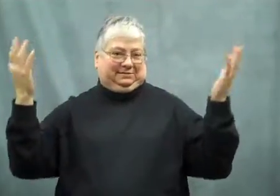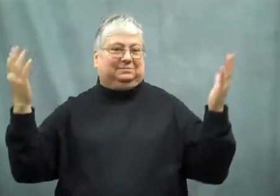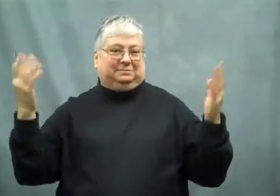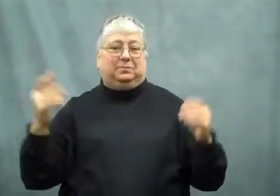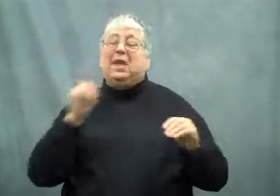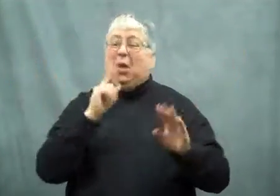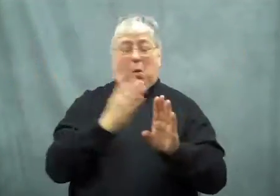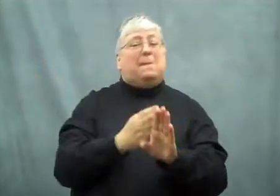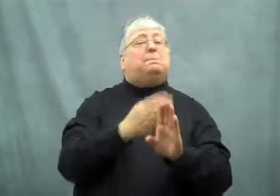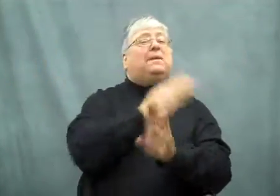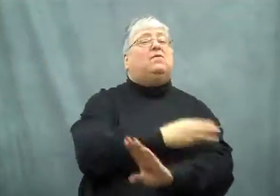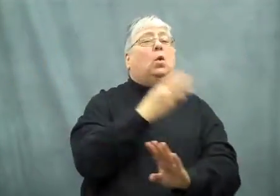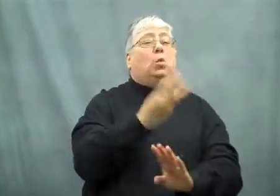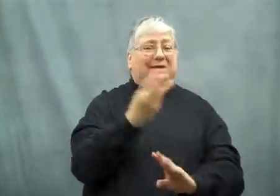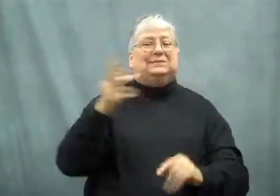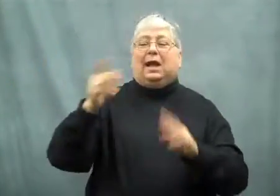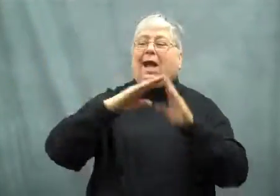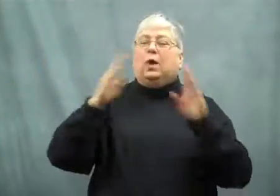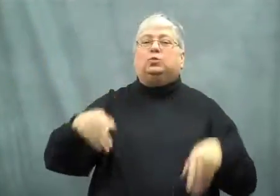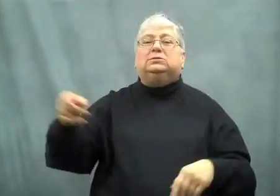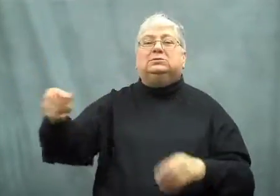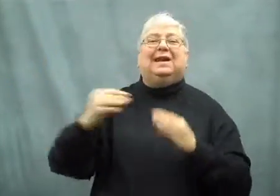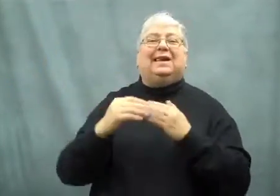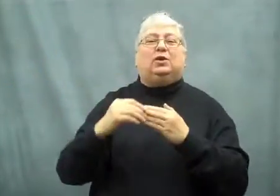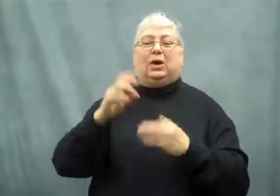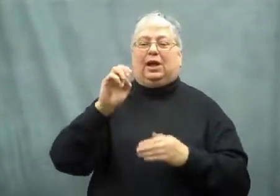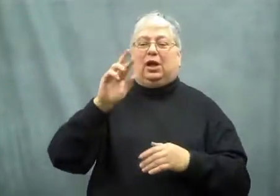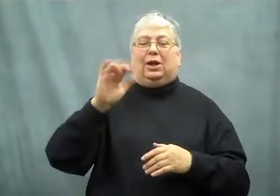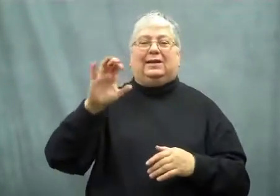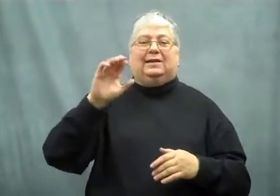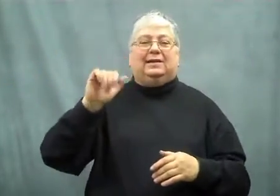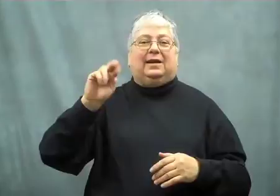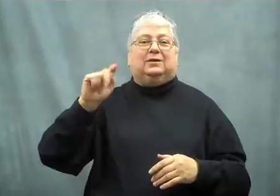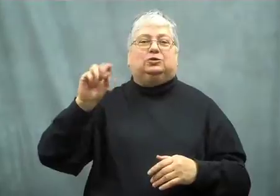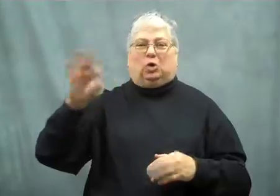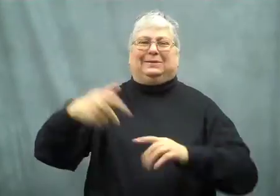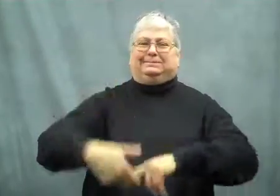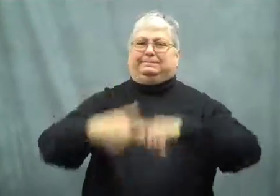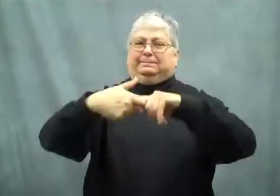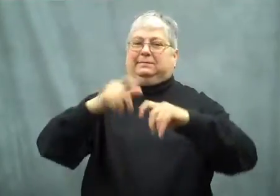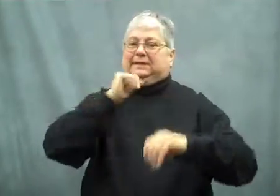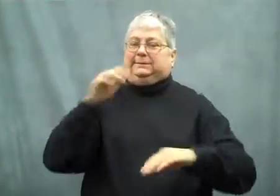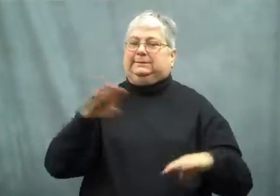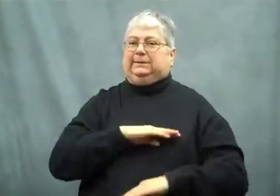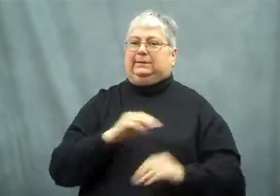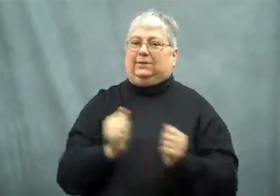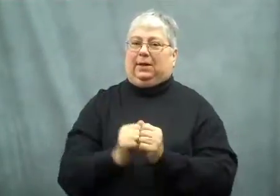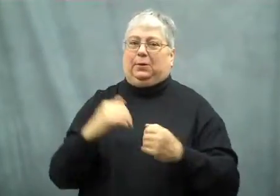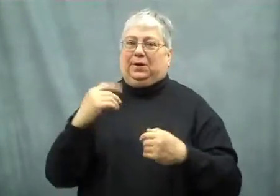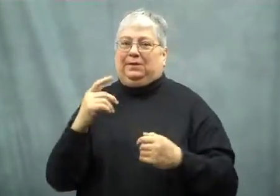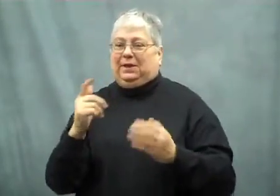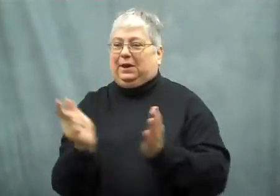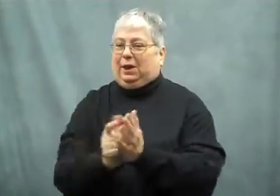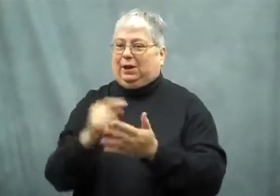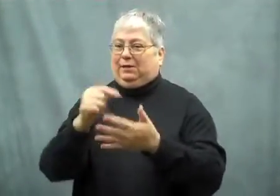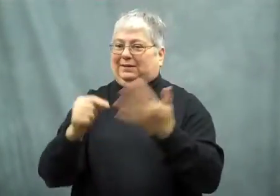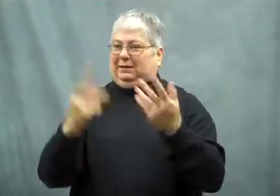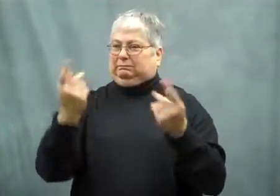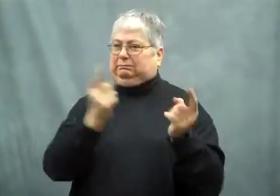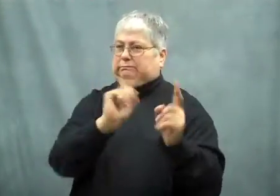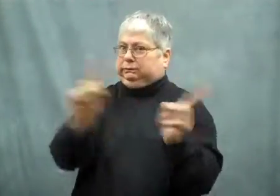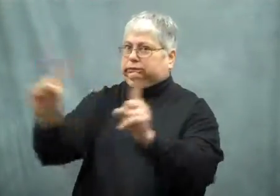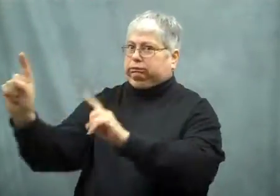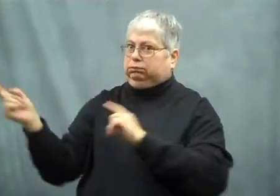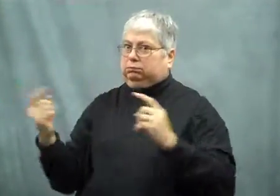Before Wednesday, the House leader, Eric Cantor, put a stop to the process